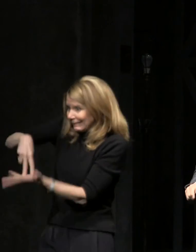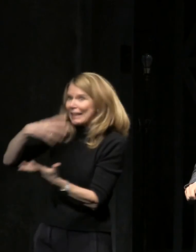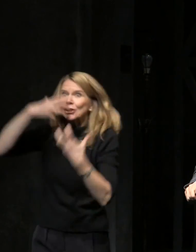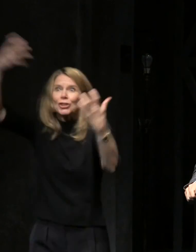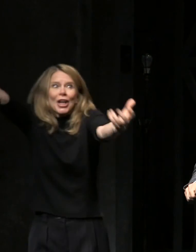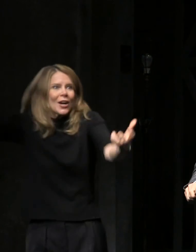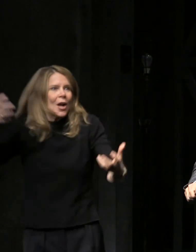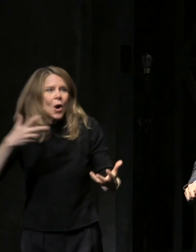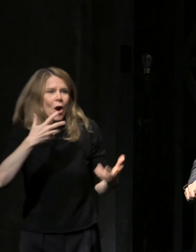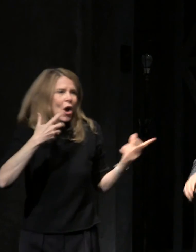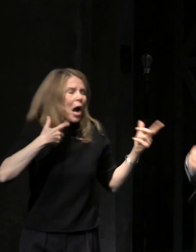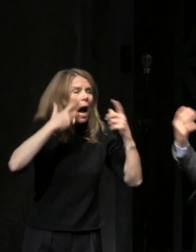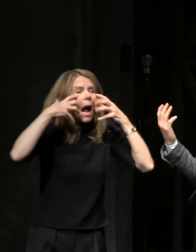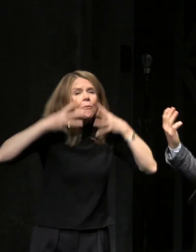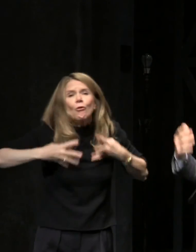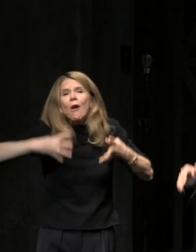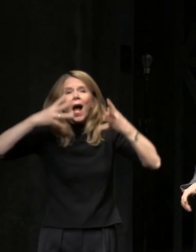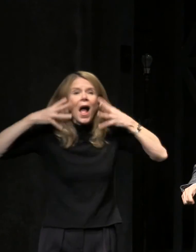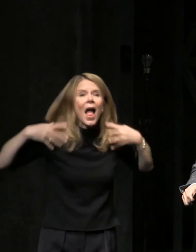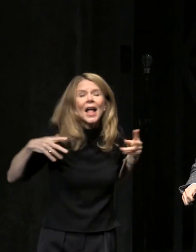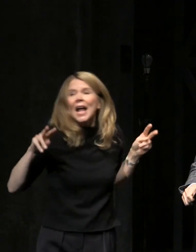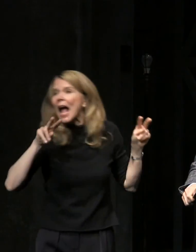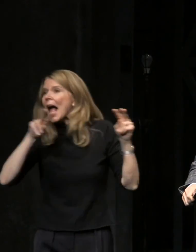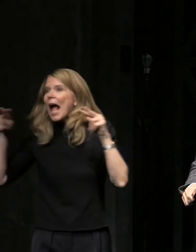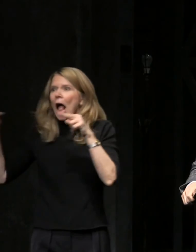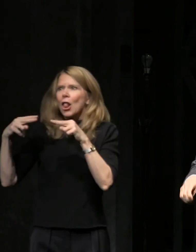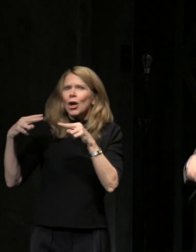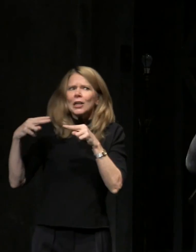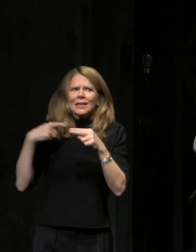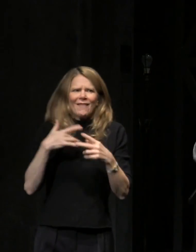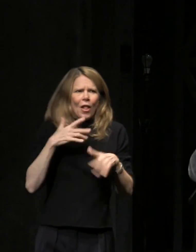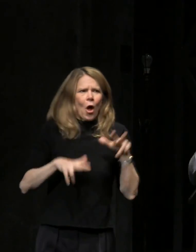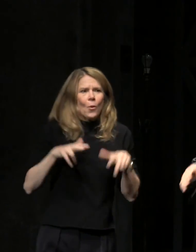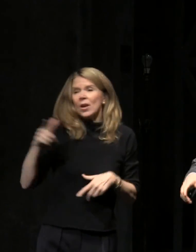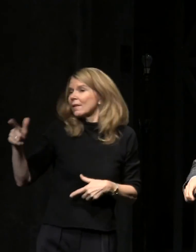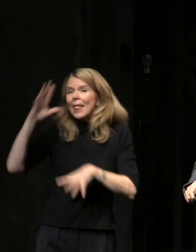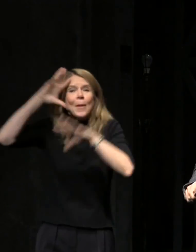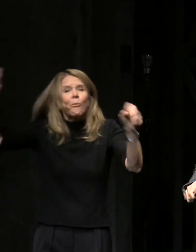tears streaming down my face. I look over awkwardly, the President has tears streaming